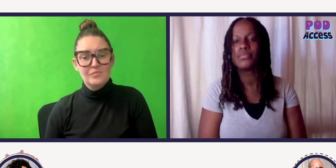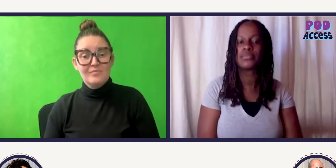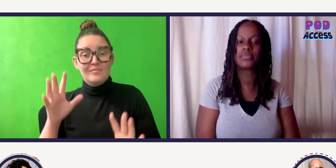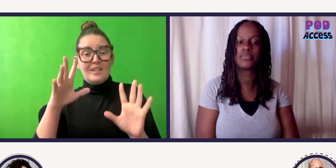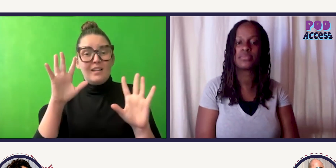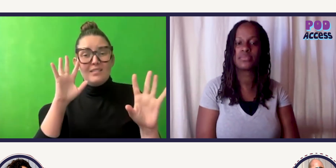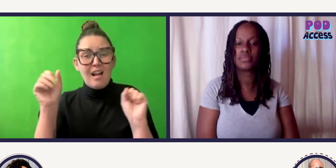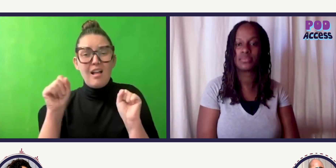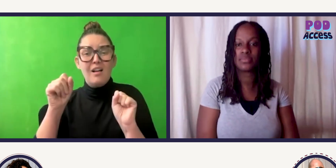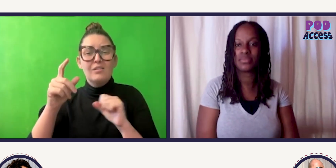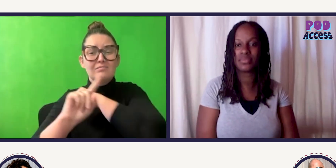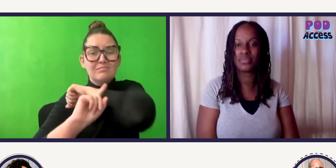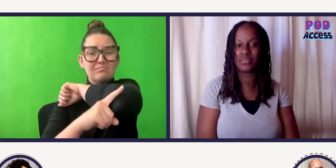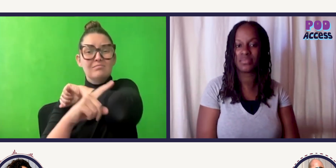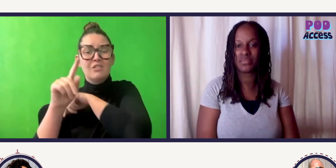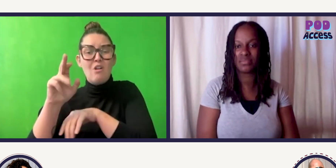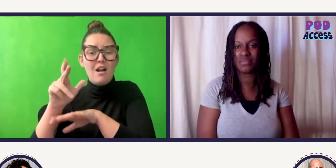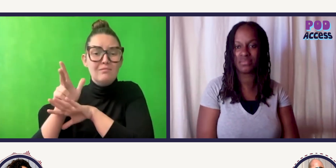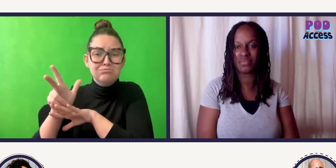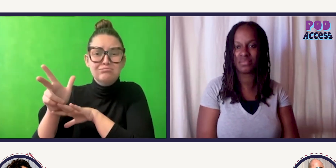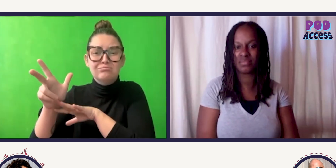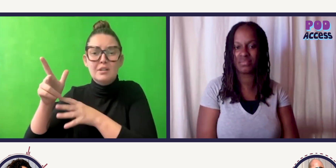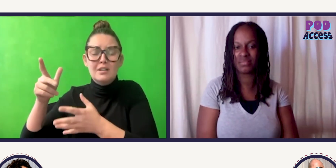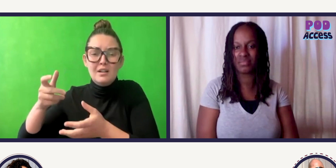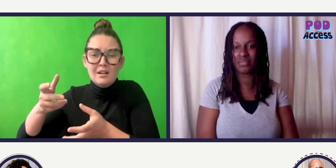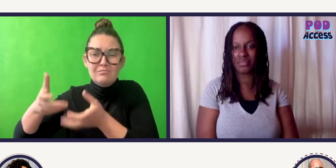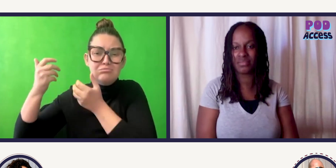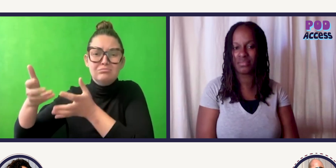Loud sanitation trucks collecting the trash, barking dogs...